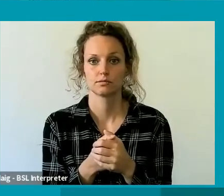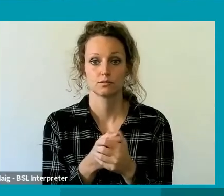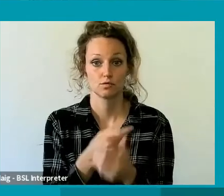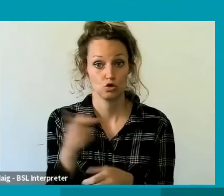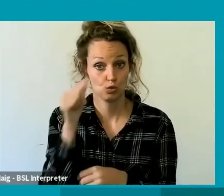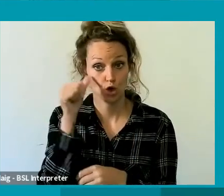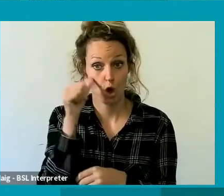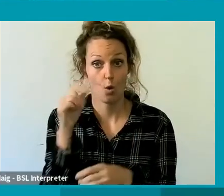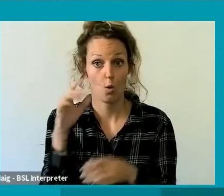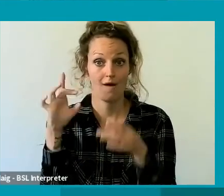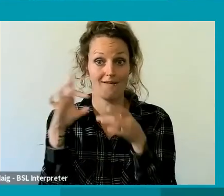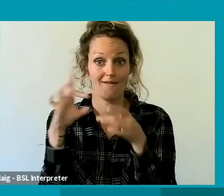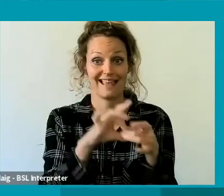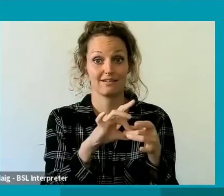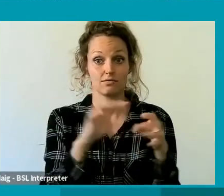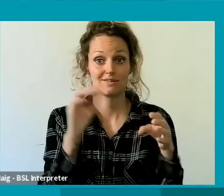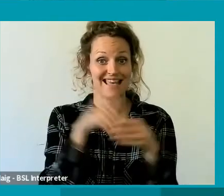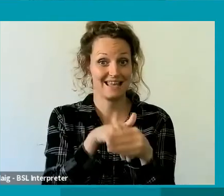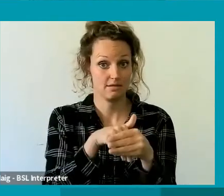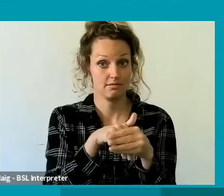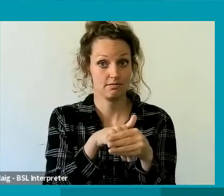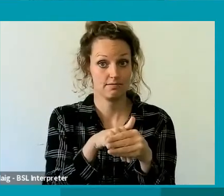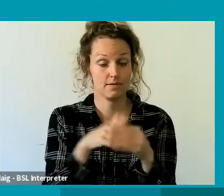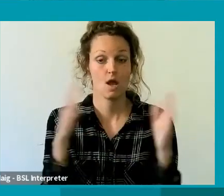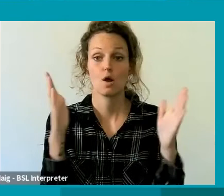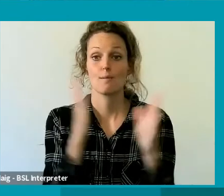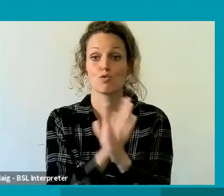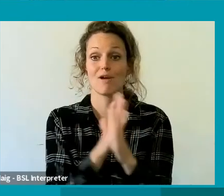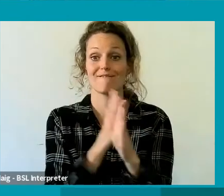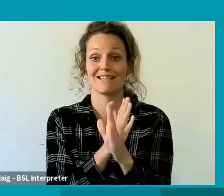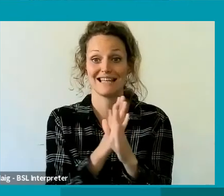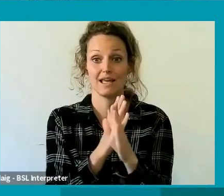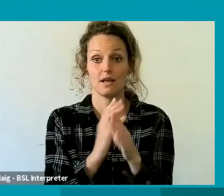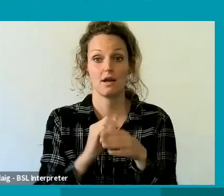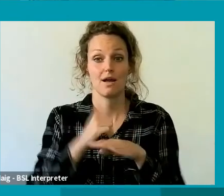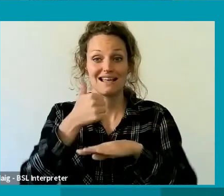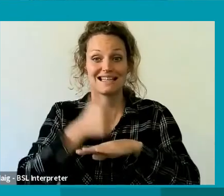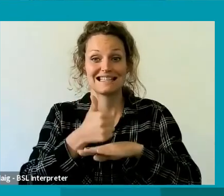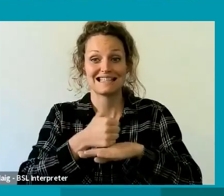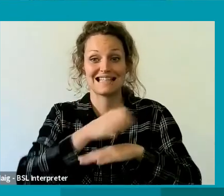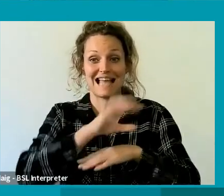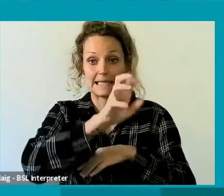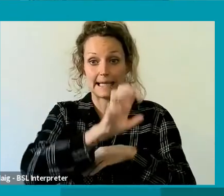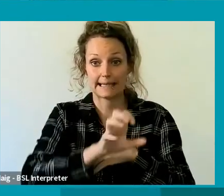in the privacy settings you have an opportunity to tick that disability box?